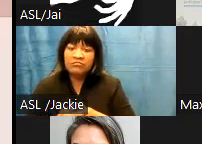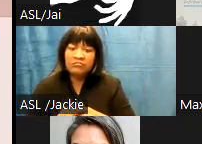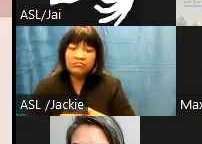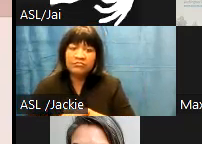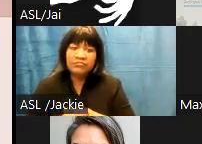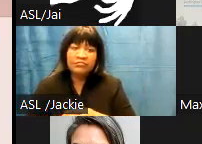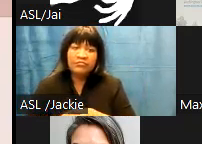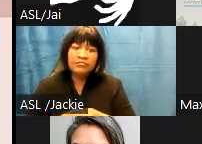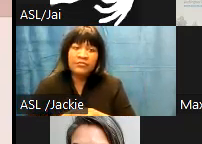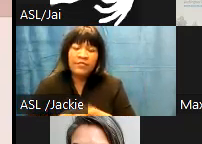And then the next one